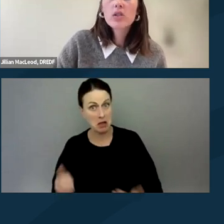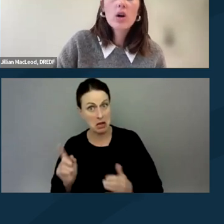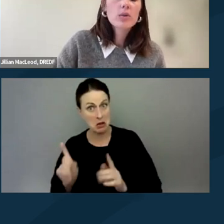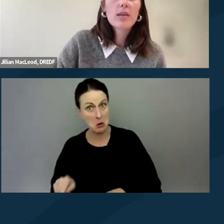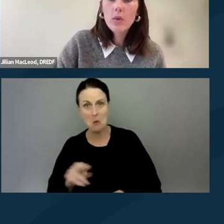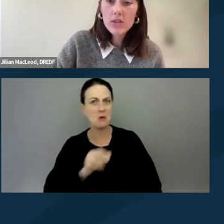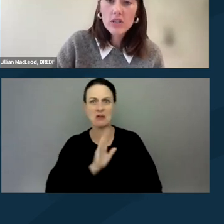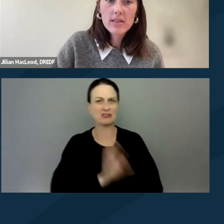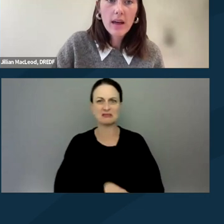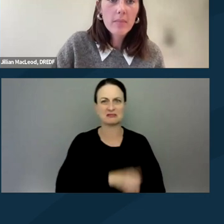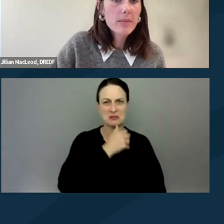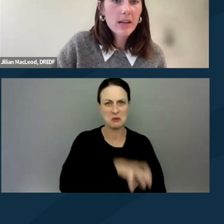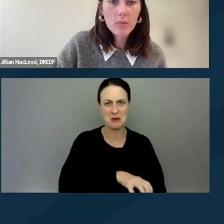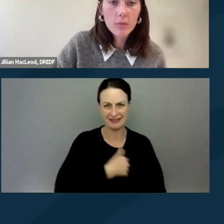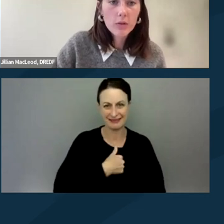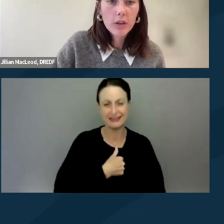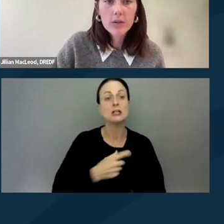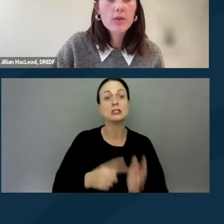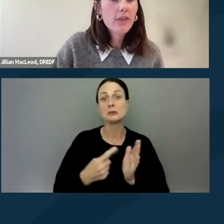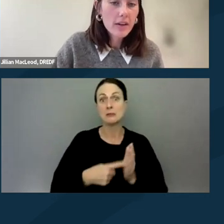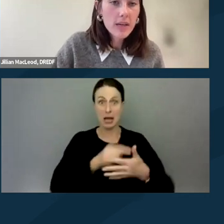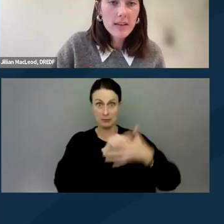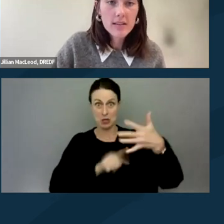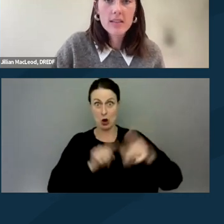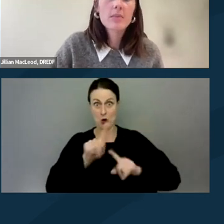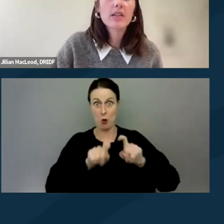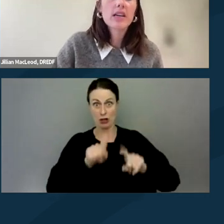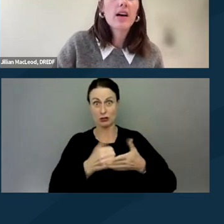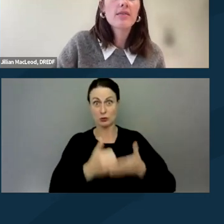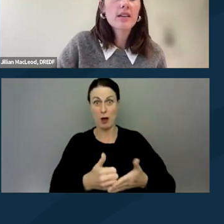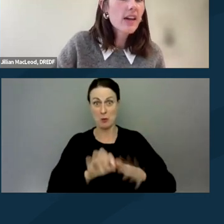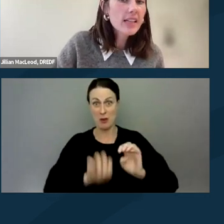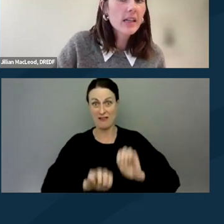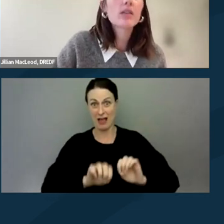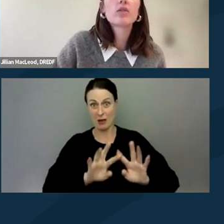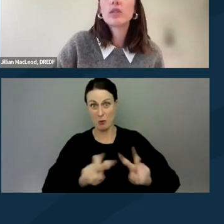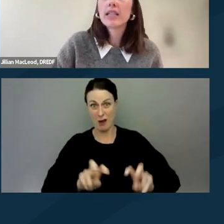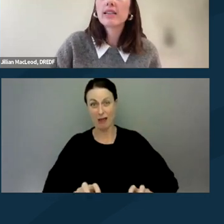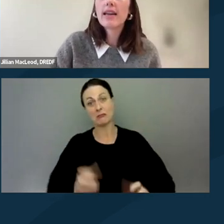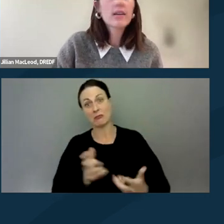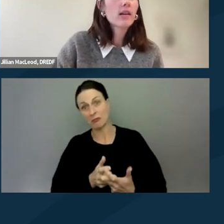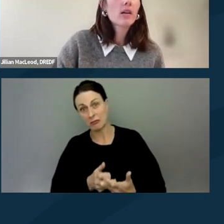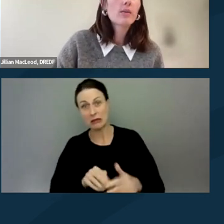So some questions that might be helpful for you to evaluate the accessibility of the event include things like,